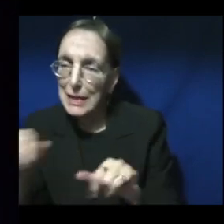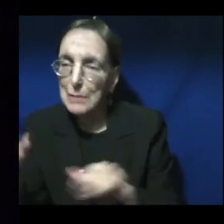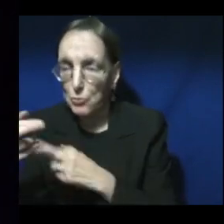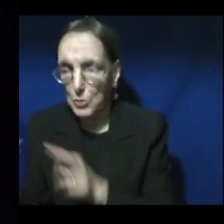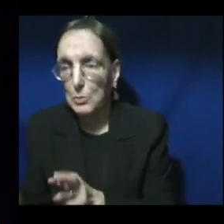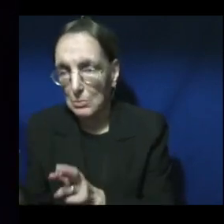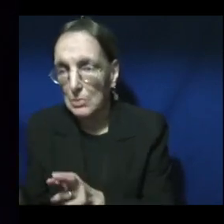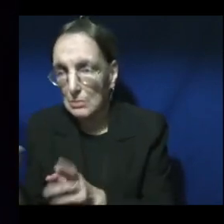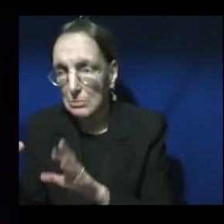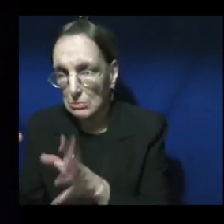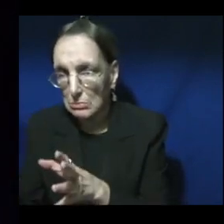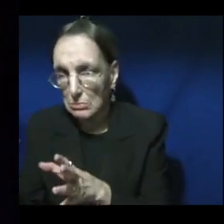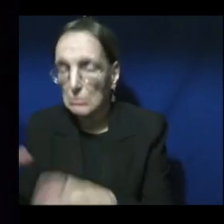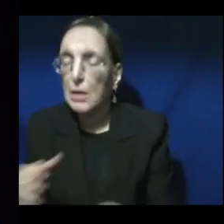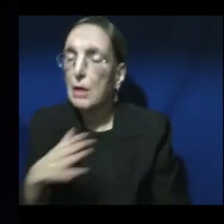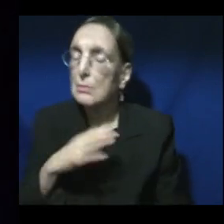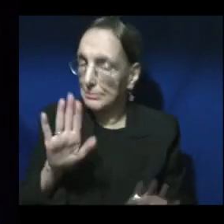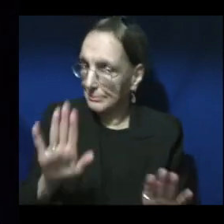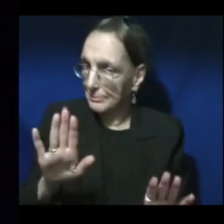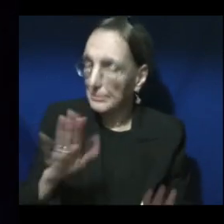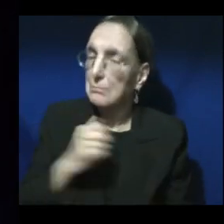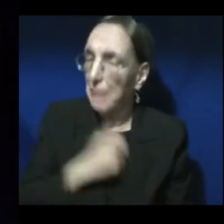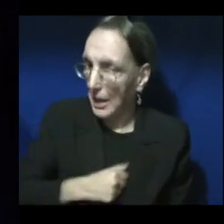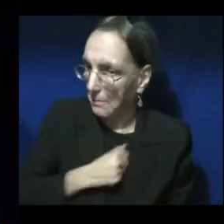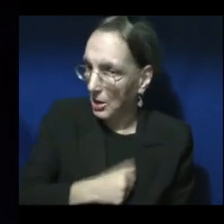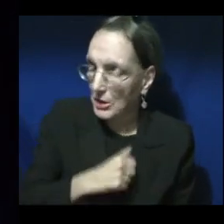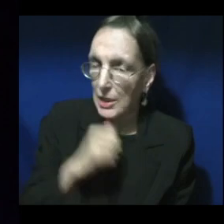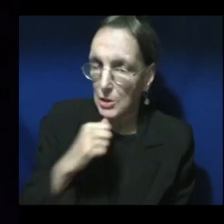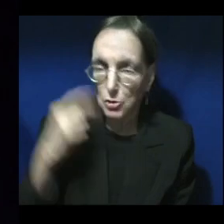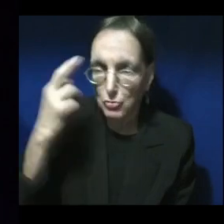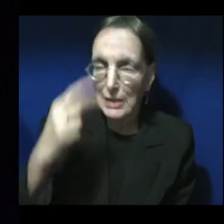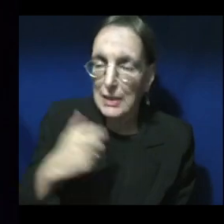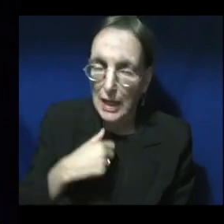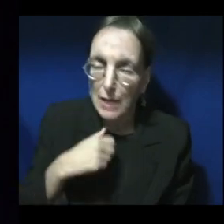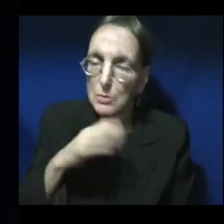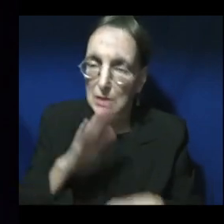My apologies. I didn’t see the mic… JONAH BERGER: No, no, no problem. I was looking for them too, but they were hard to see. It was dark.